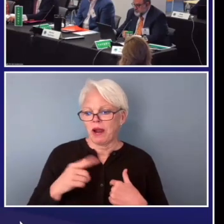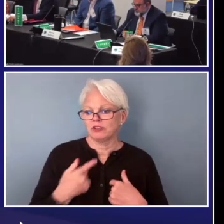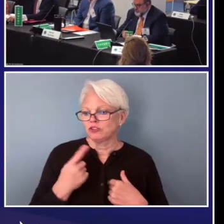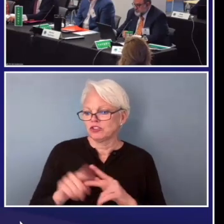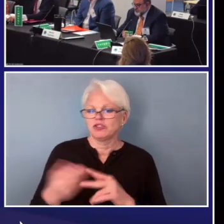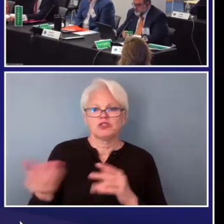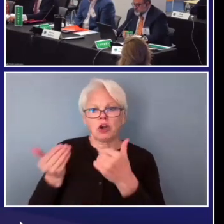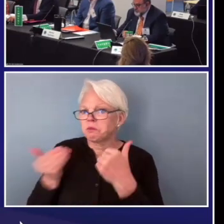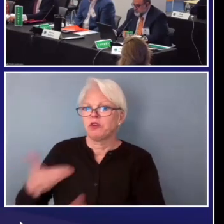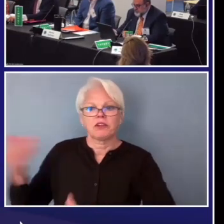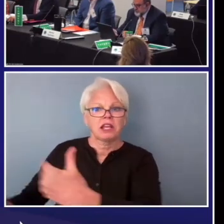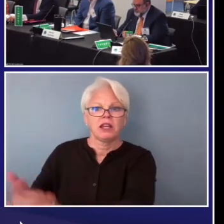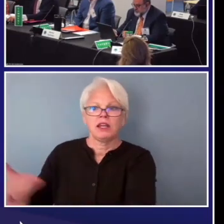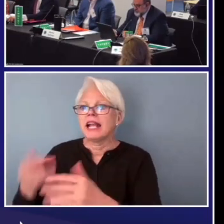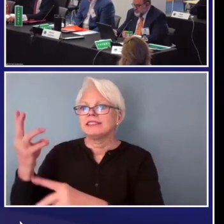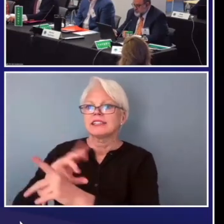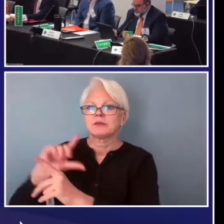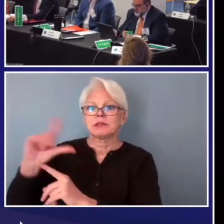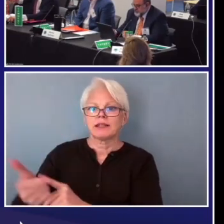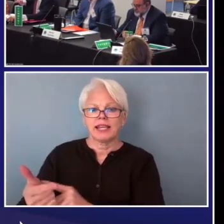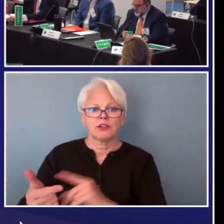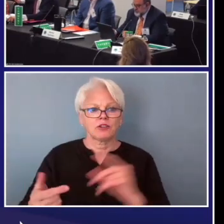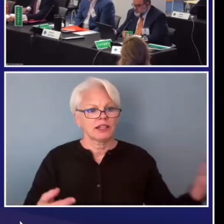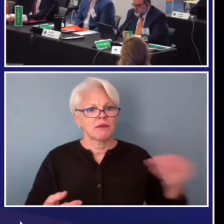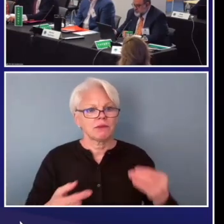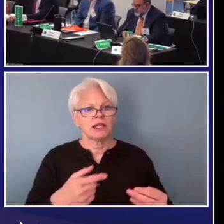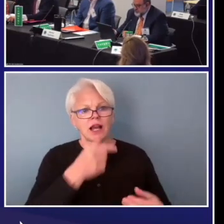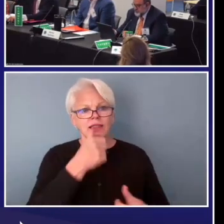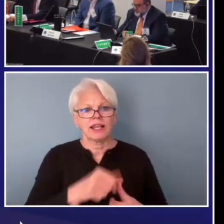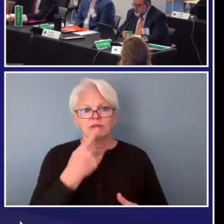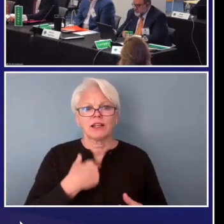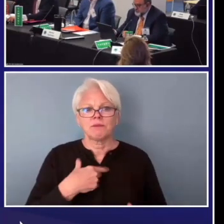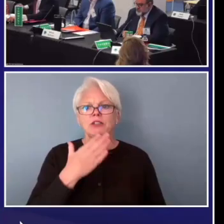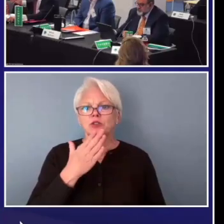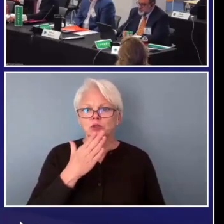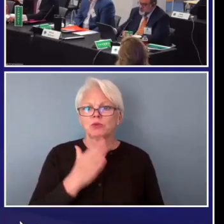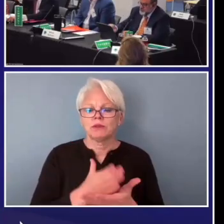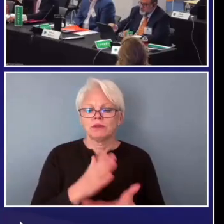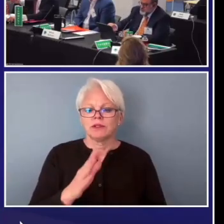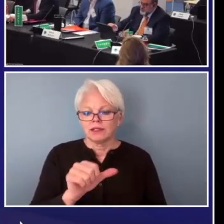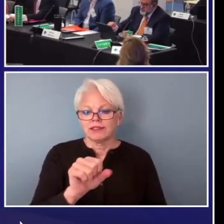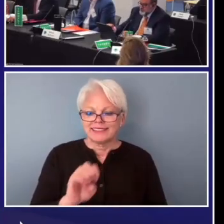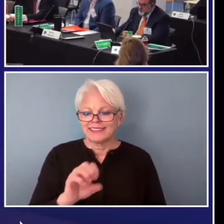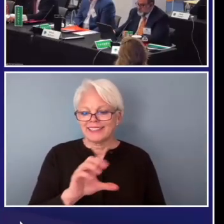And 6 months later, get a letter from you, say cease and desist? That's, I think it's the question that Jennifer's asking.